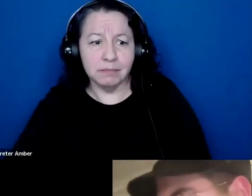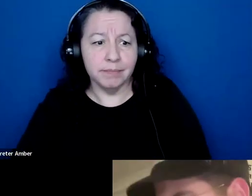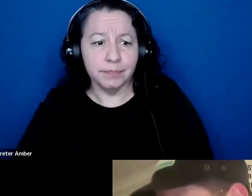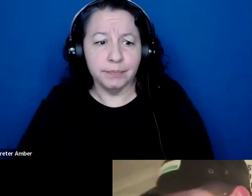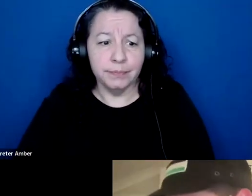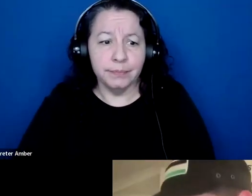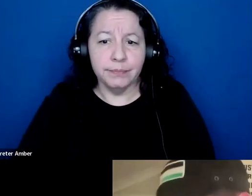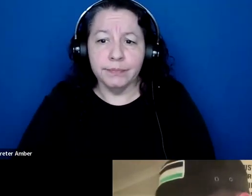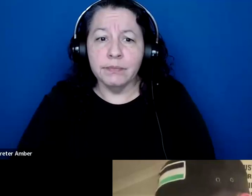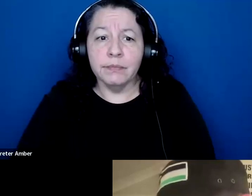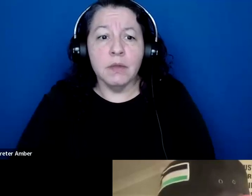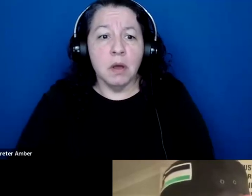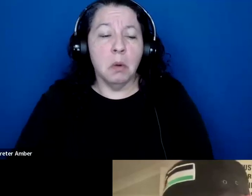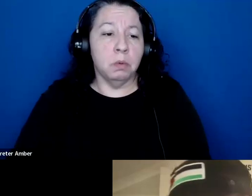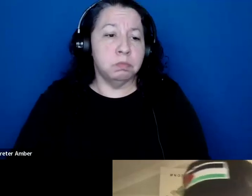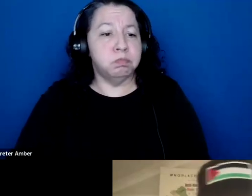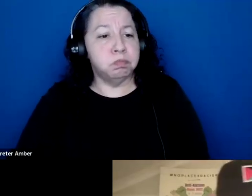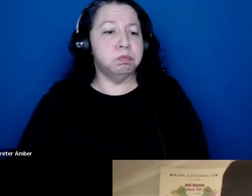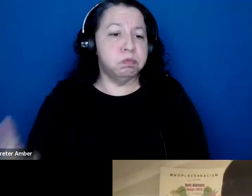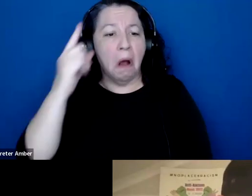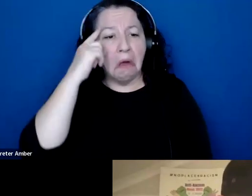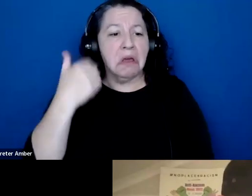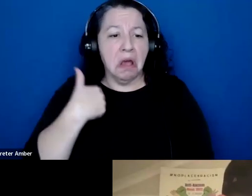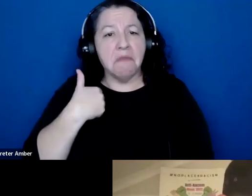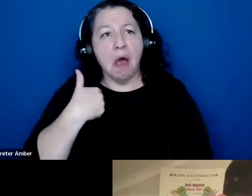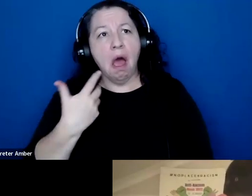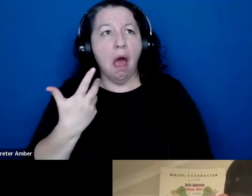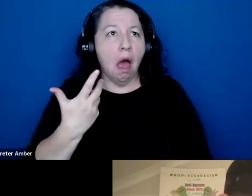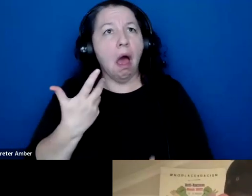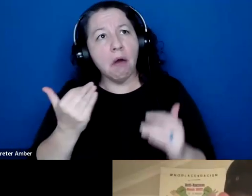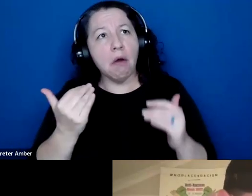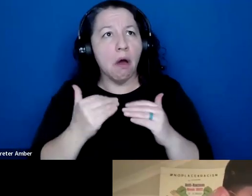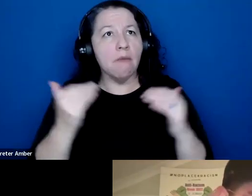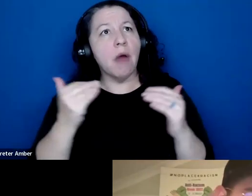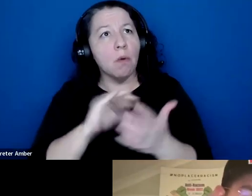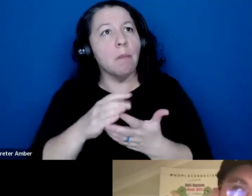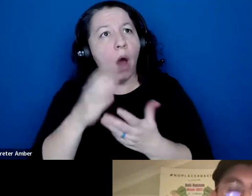Look, I think I've given a fair amount of information in the beginning which I wouldn't repeat